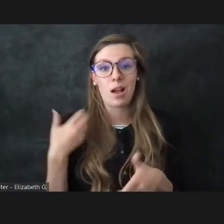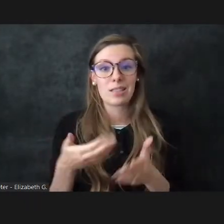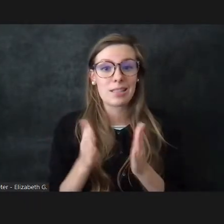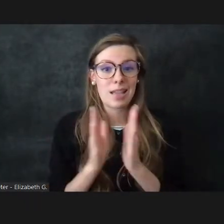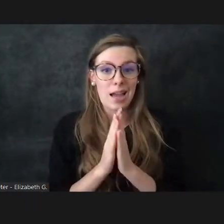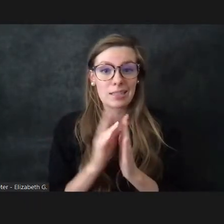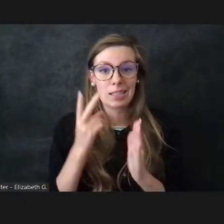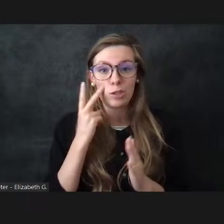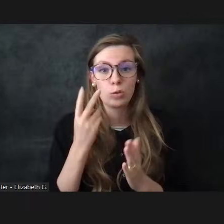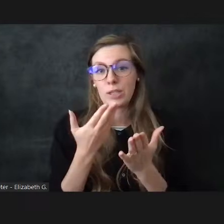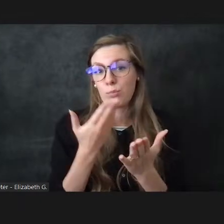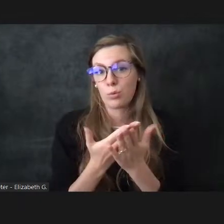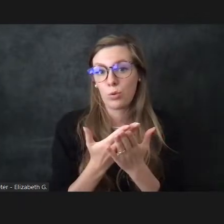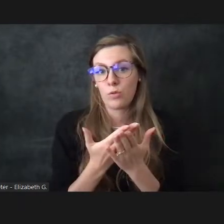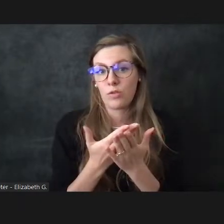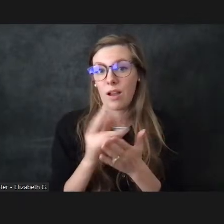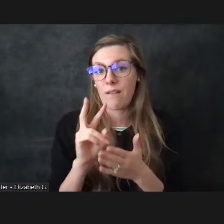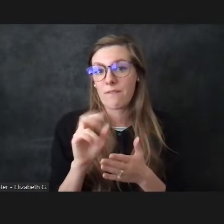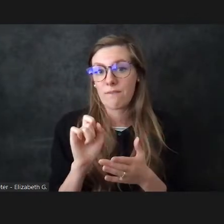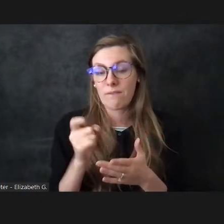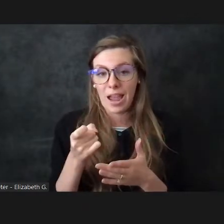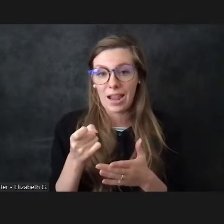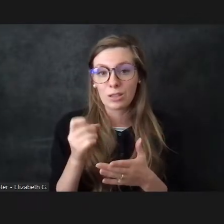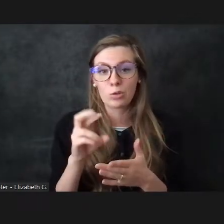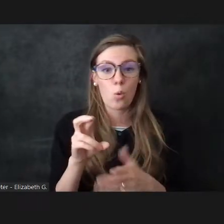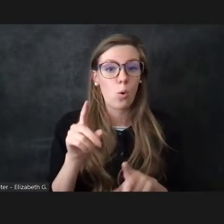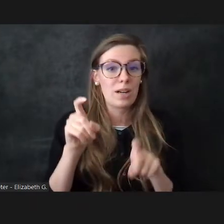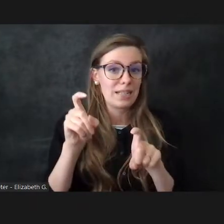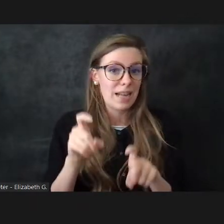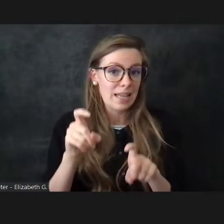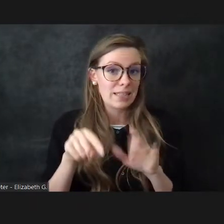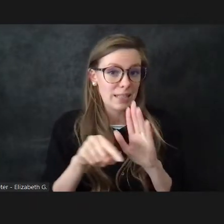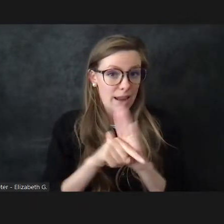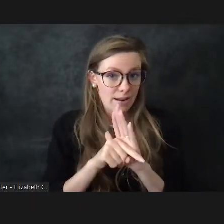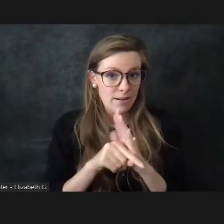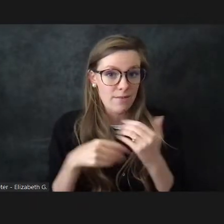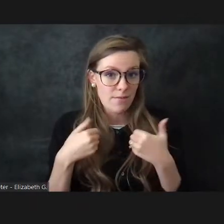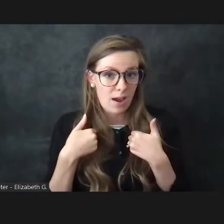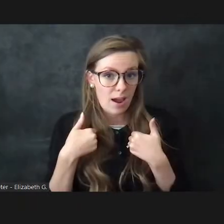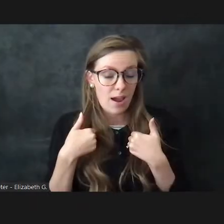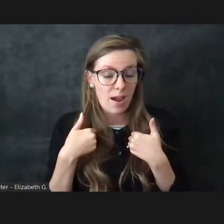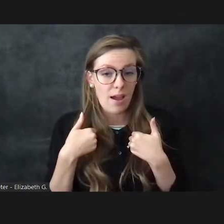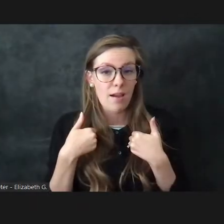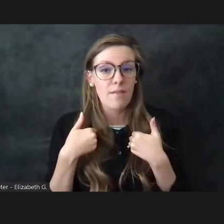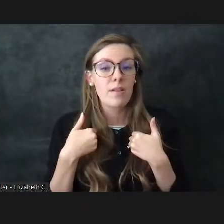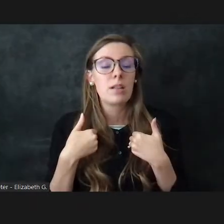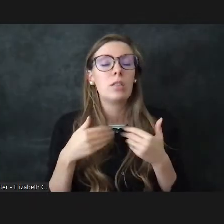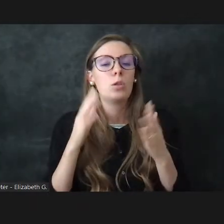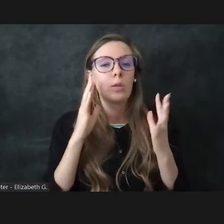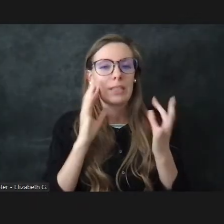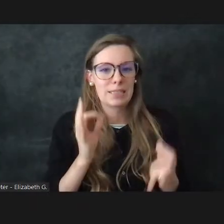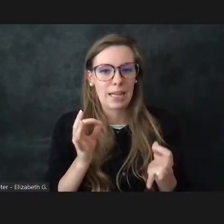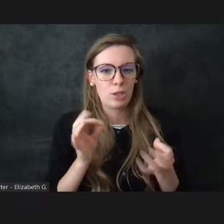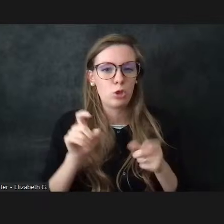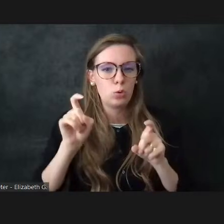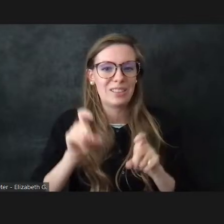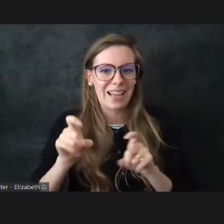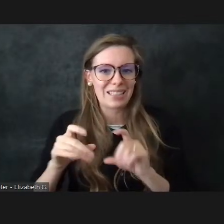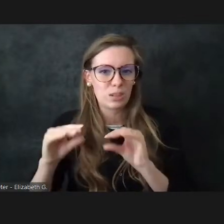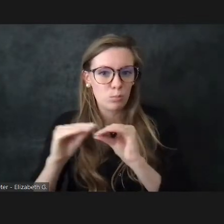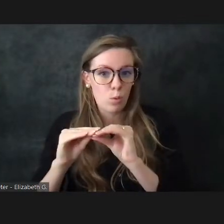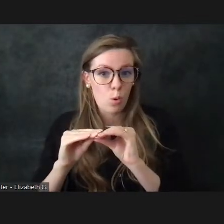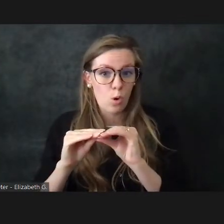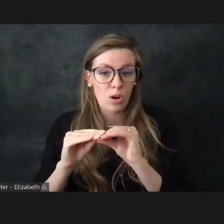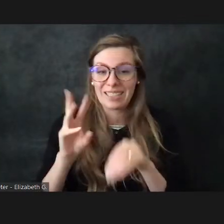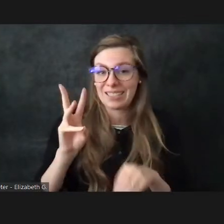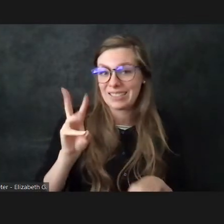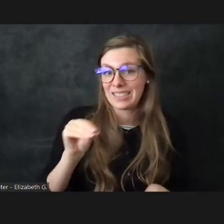So 15 has has increased to it compared to last month.